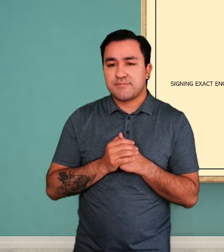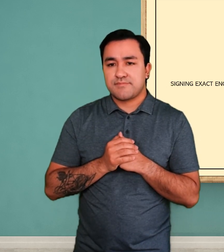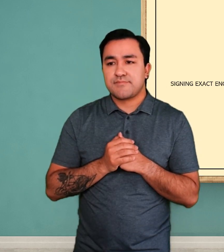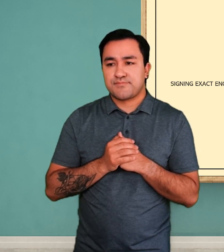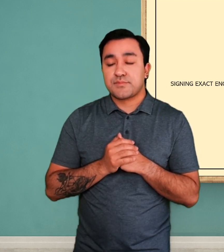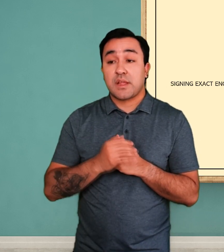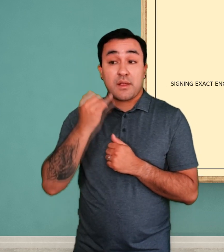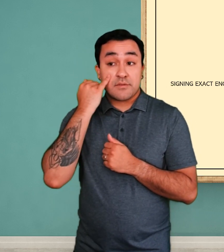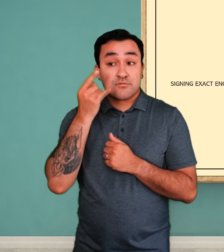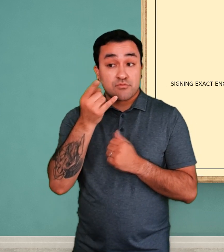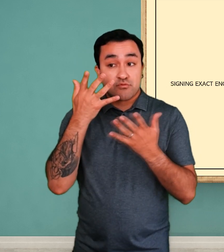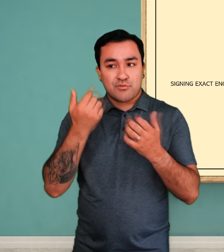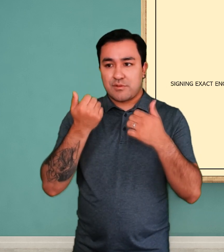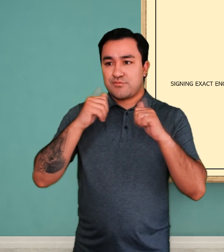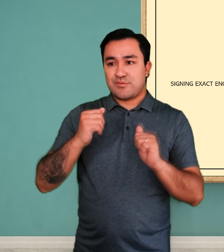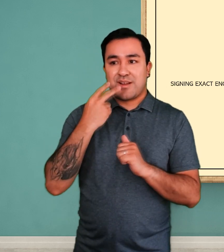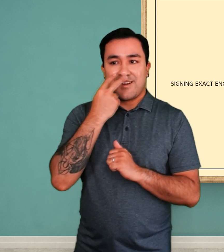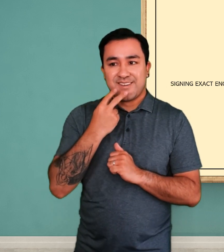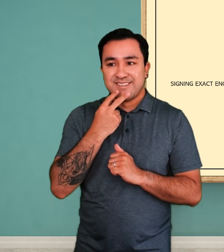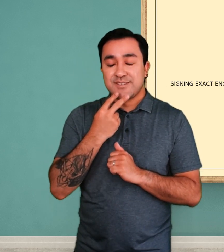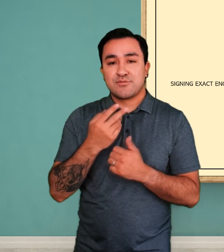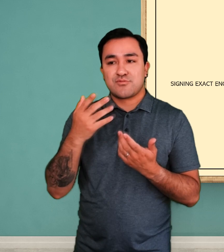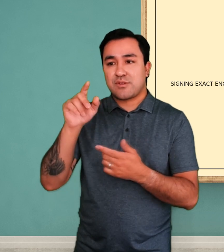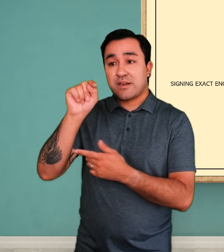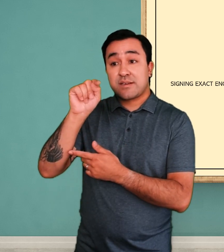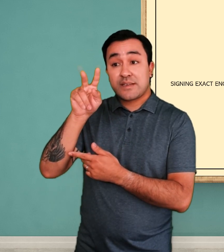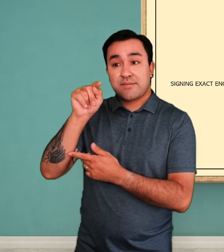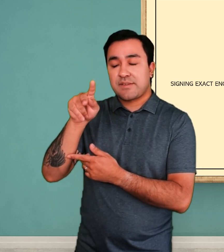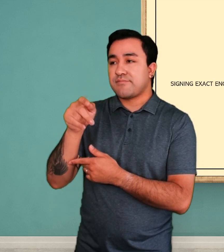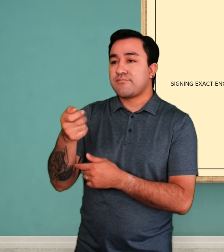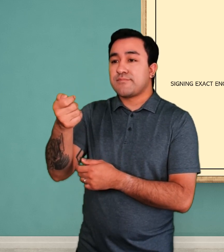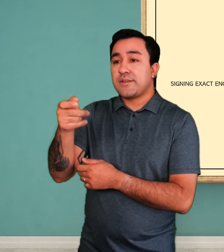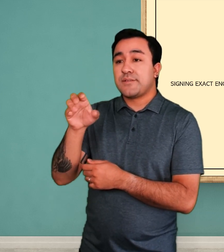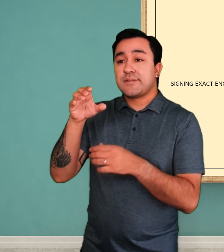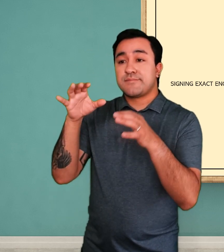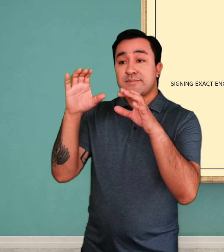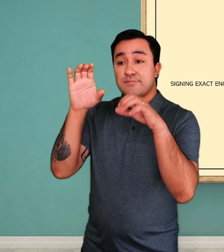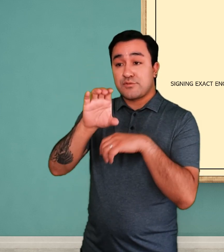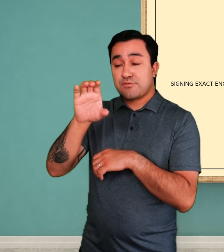If you want to try lip-reading yourself, then turn off the sound and captions on a show and try